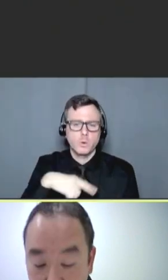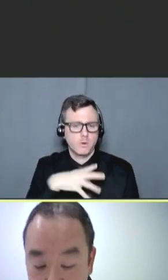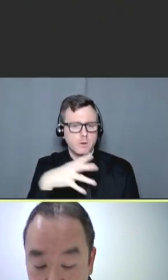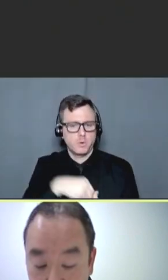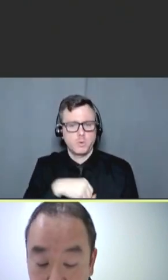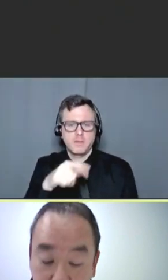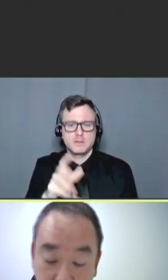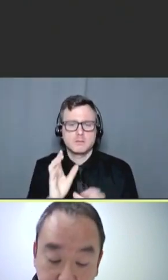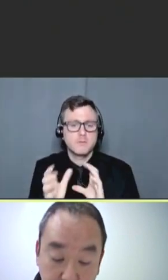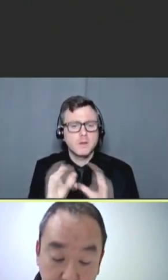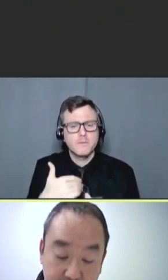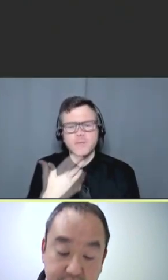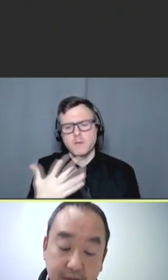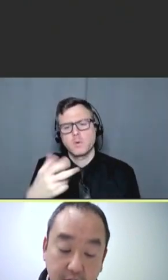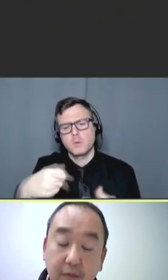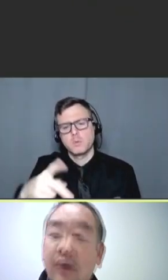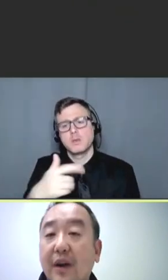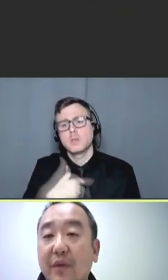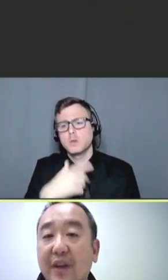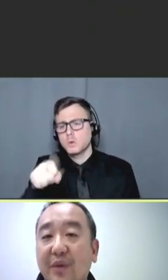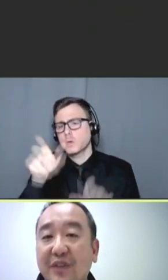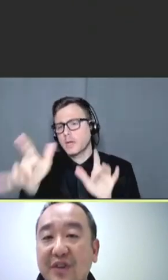this opportunity, and please feel free to reach out to me and our program with any questions.